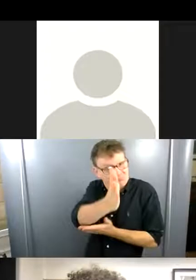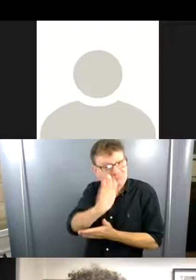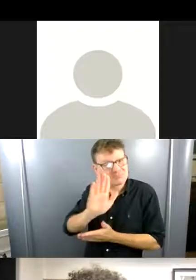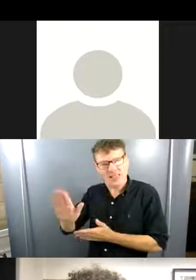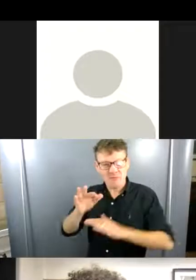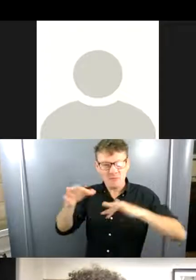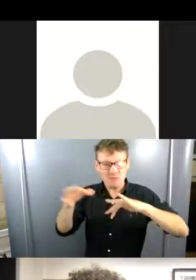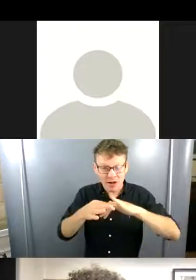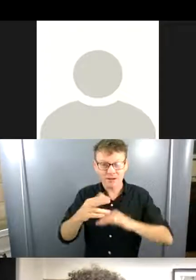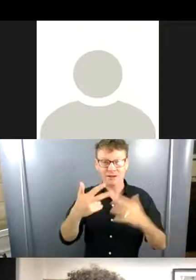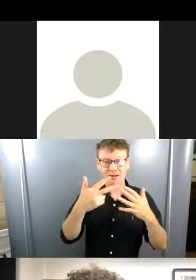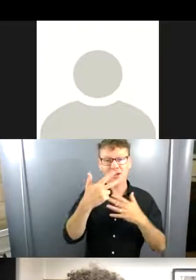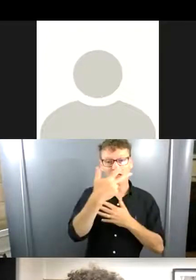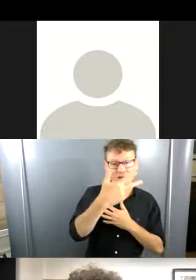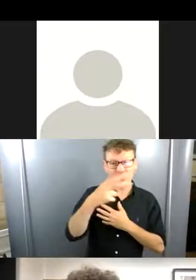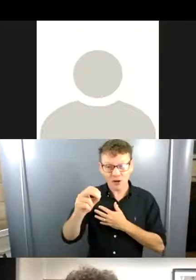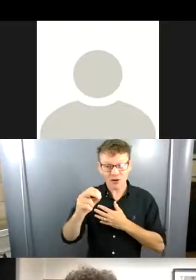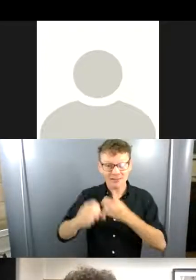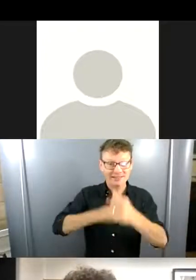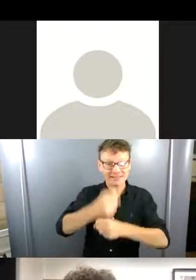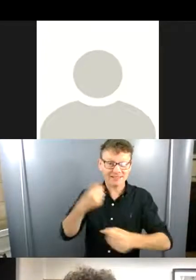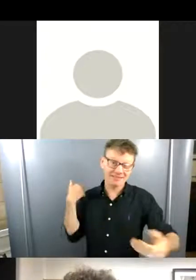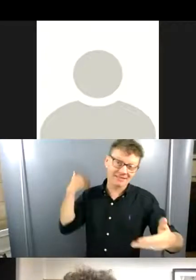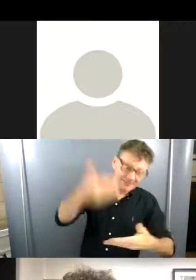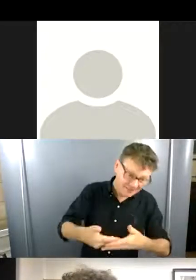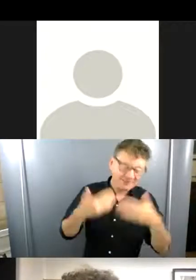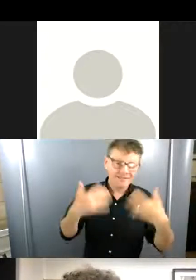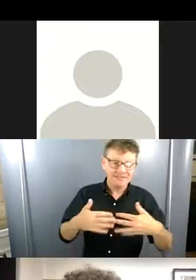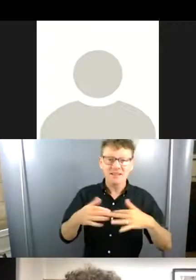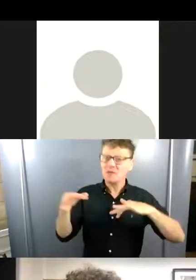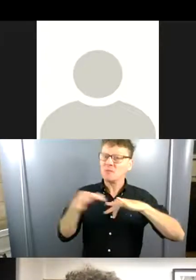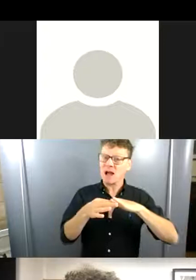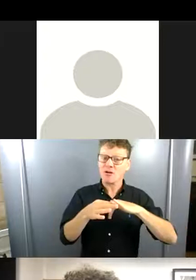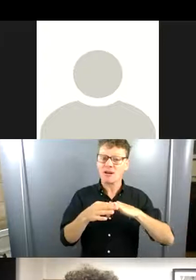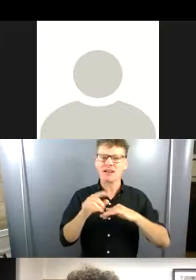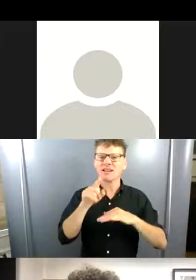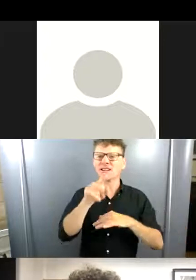years and when they got married Richard moved to Warruwi from east Arnhem land where his language